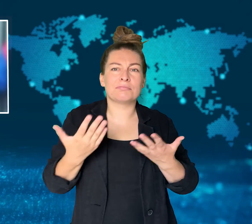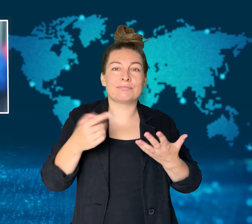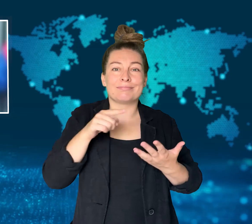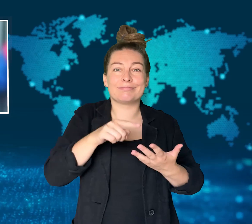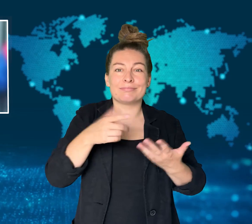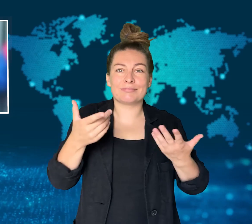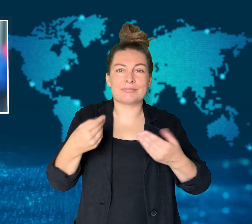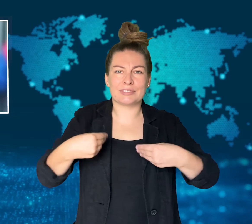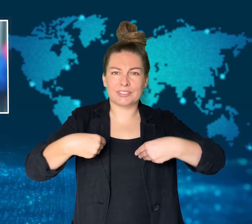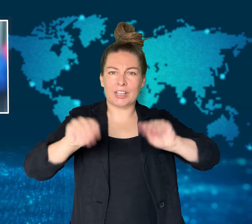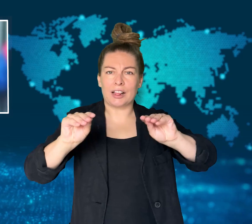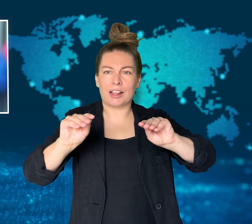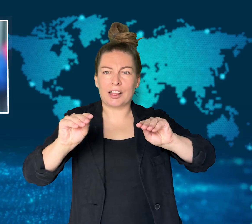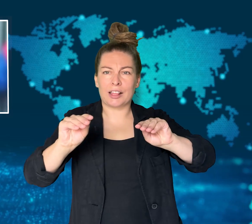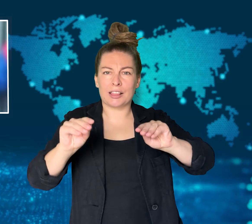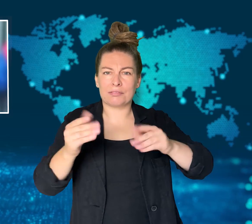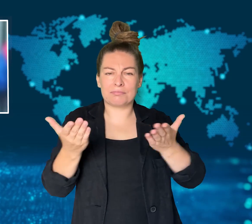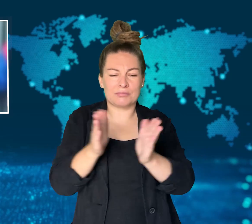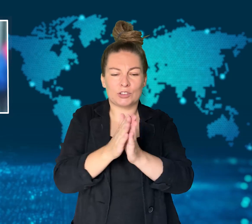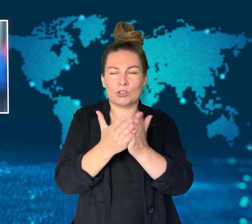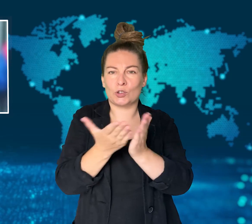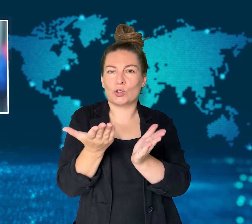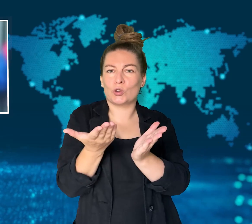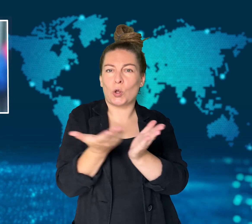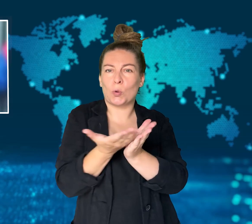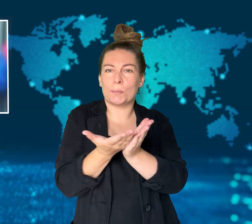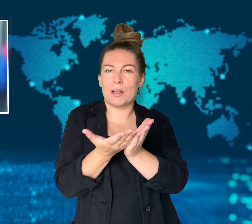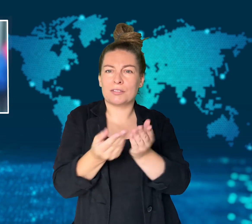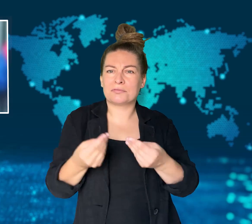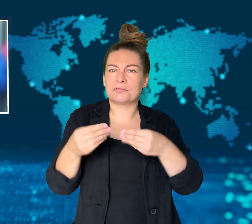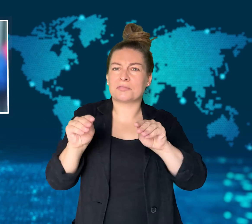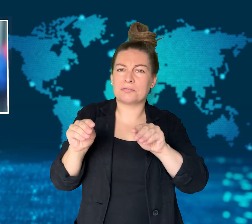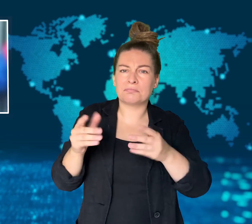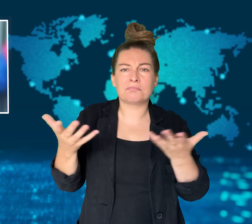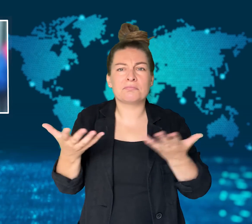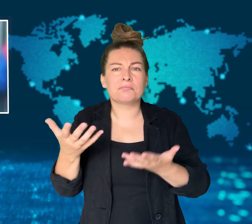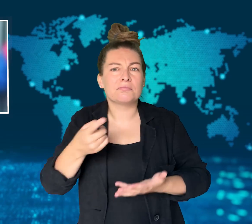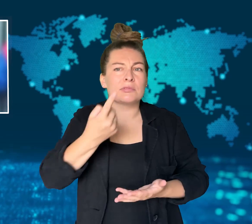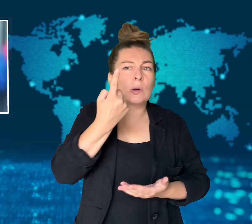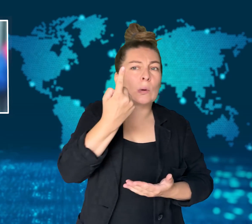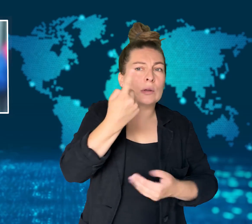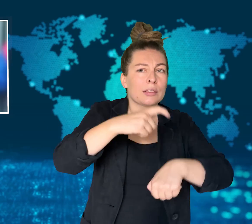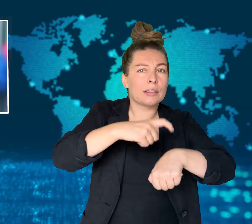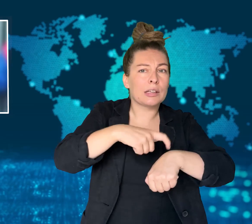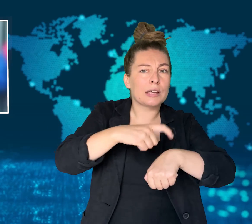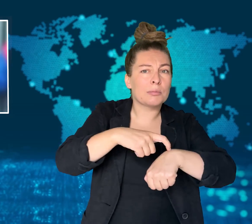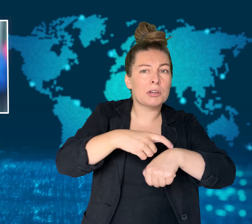A school parent, Merle Potgieter, reported the incident to